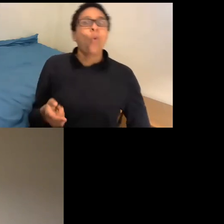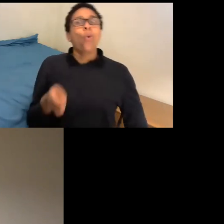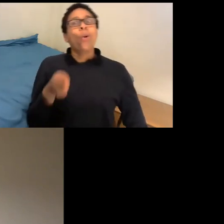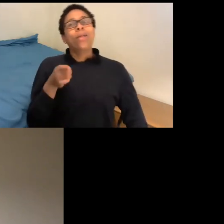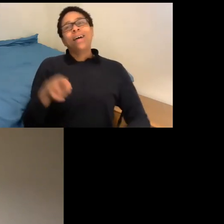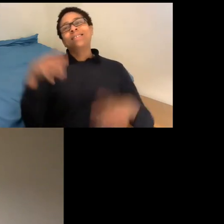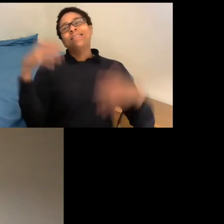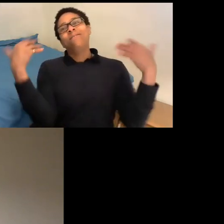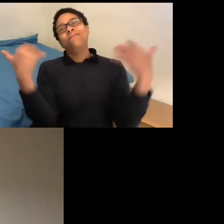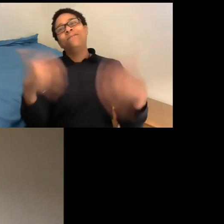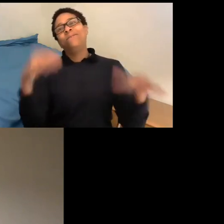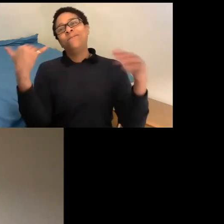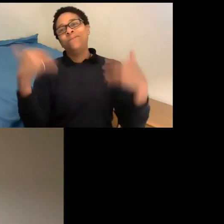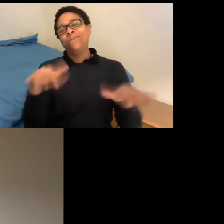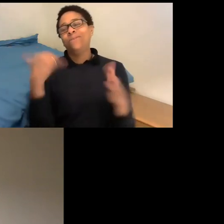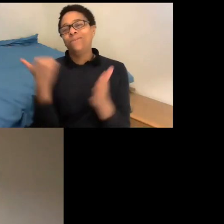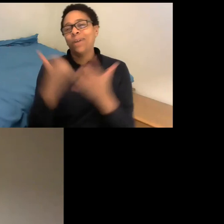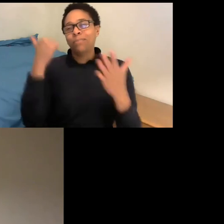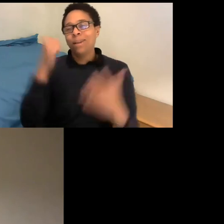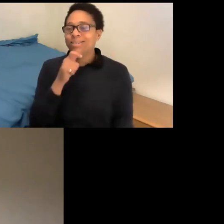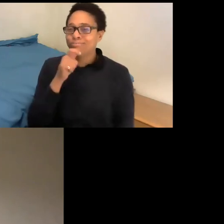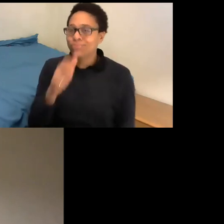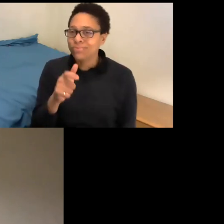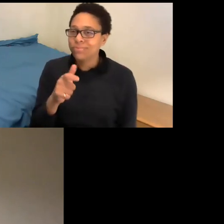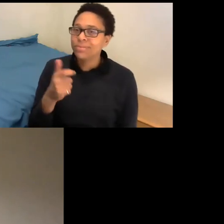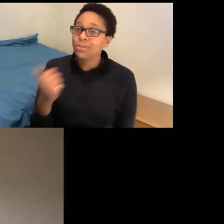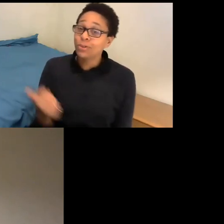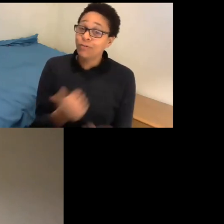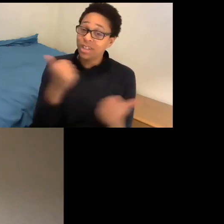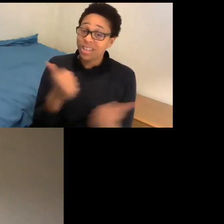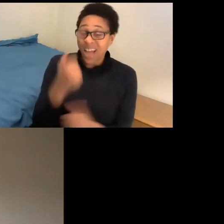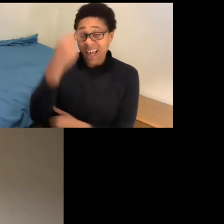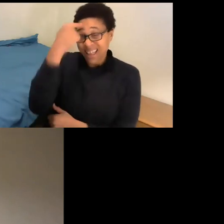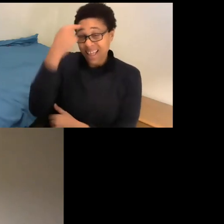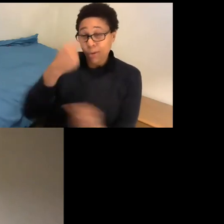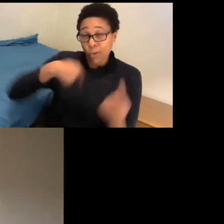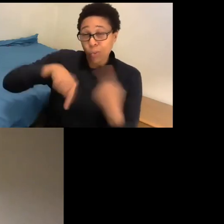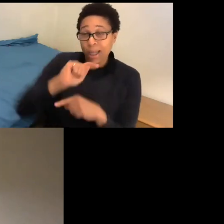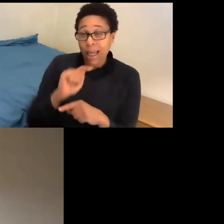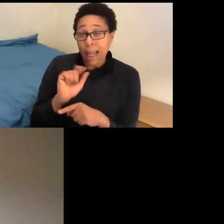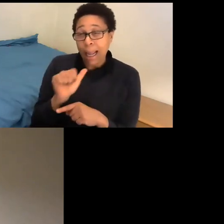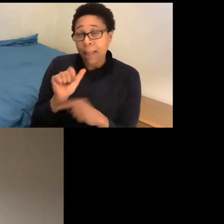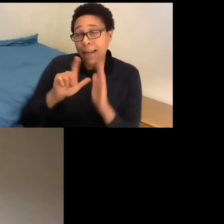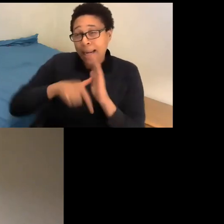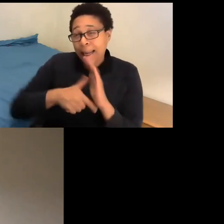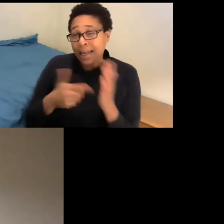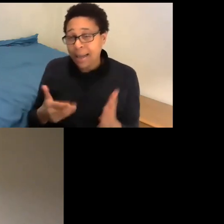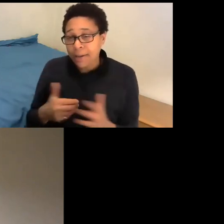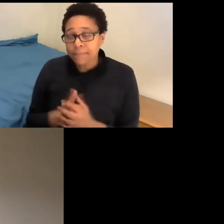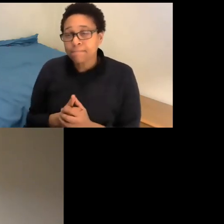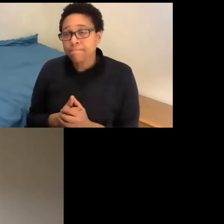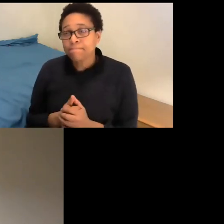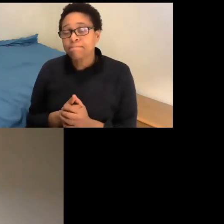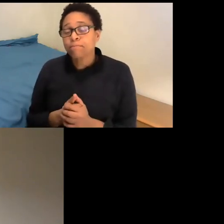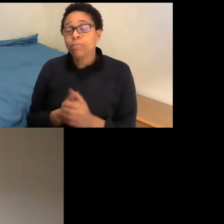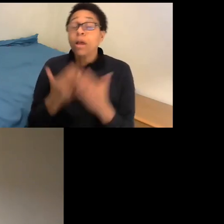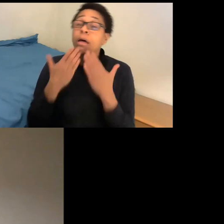[both laugh] And I think, yeah, I think we're running over, a little bit over time now. So thank you so much for such a